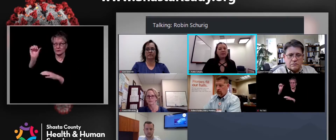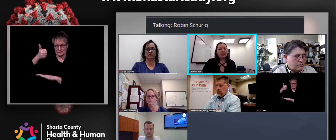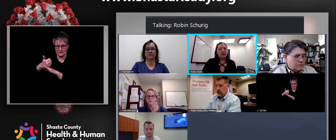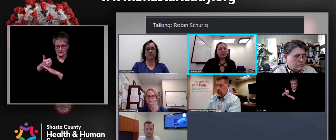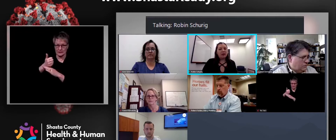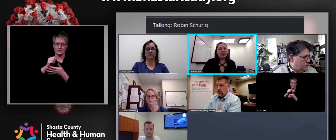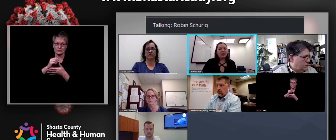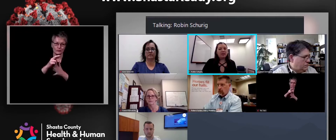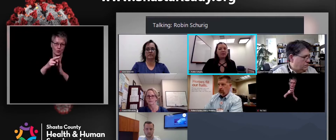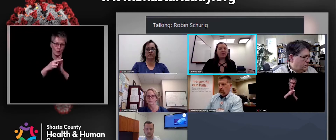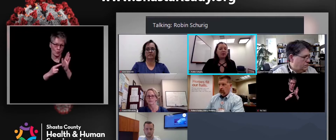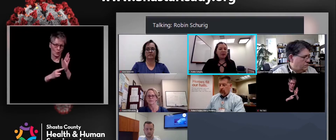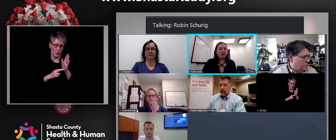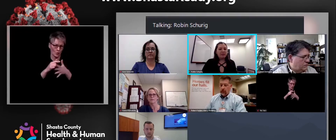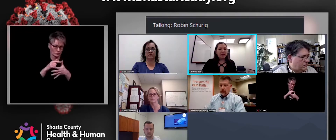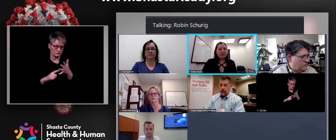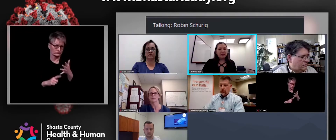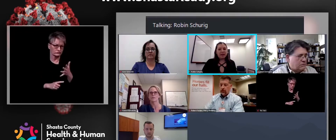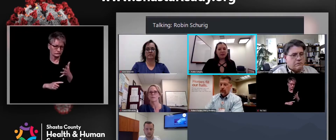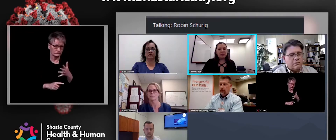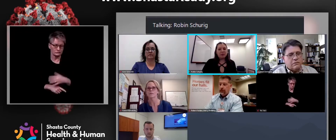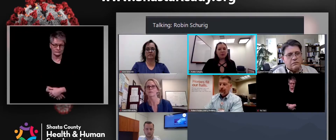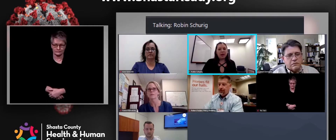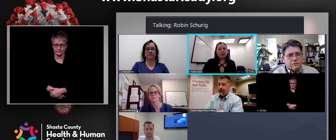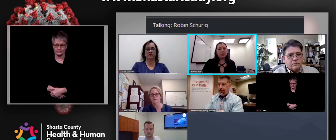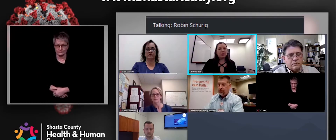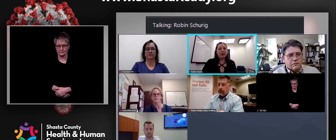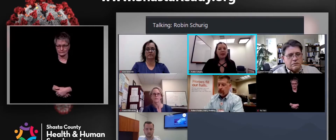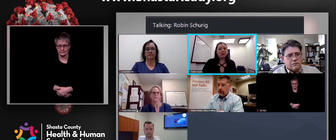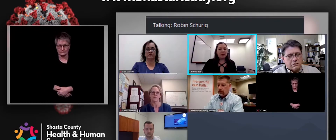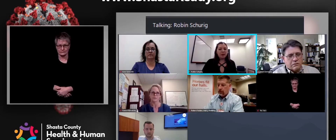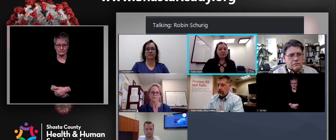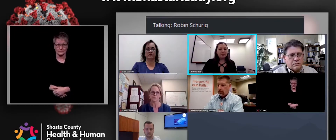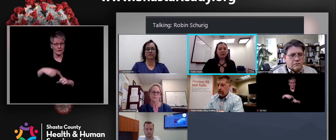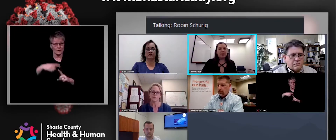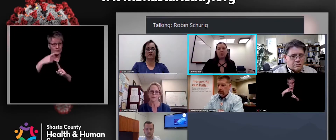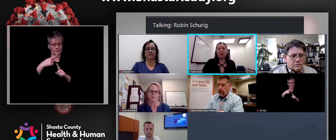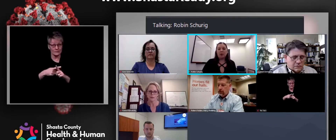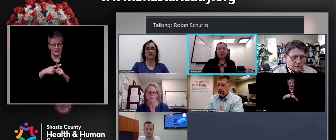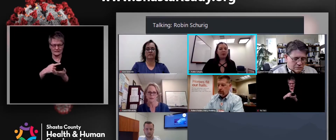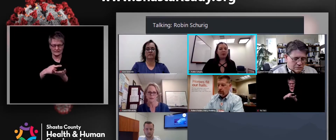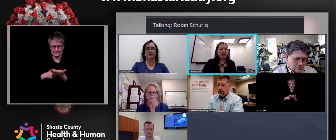more details on the concept of a green phase as soon as early next week. It will go into